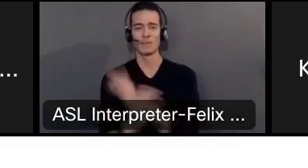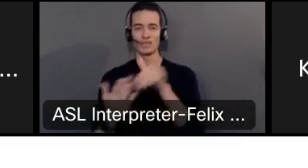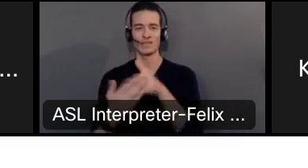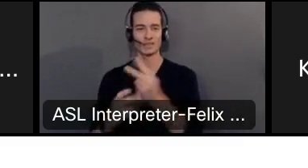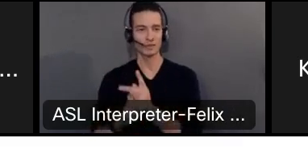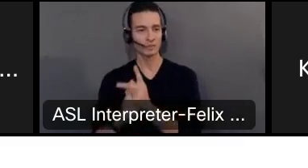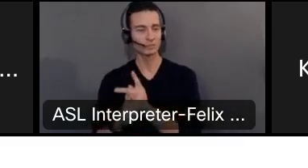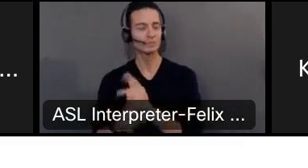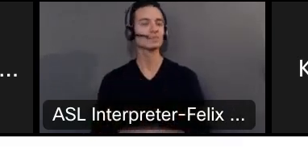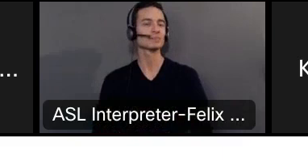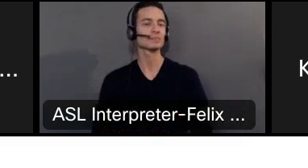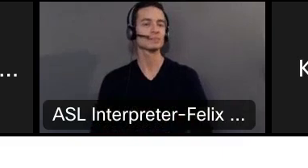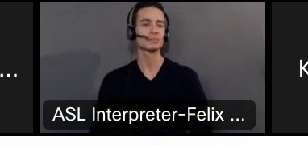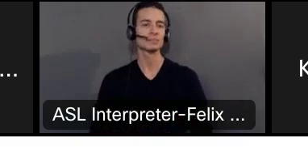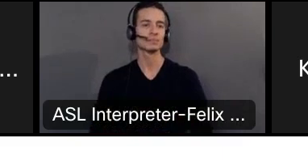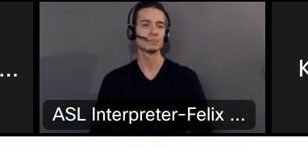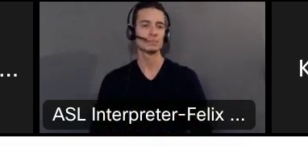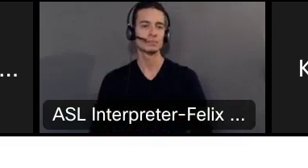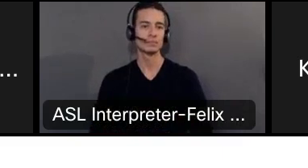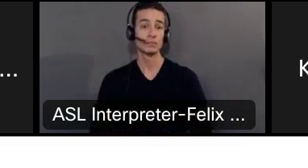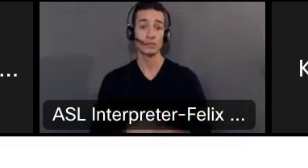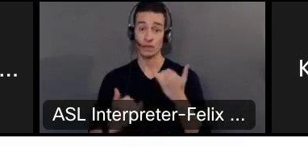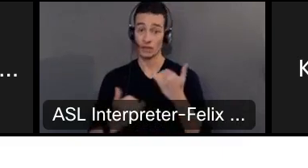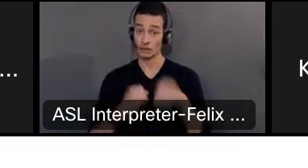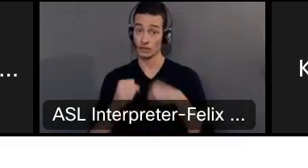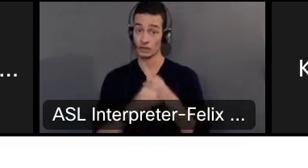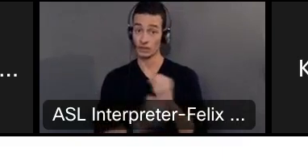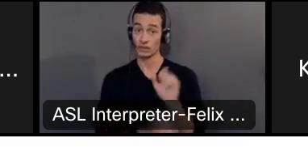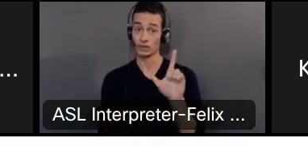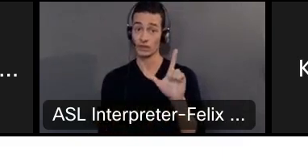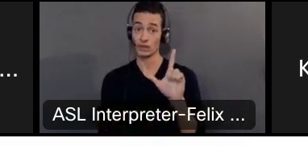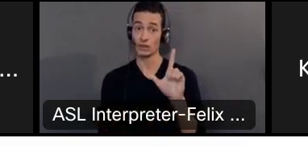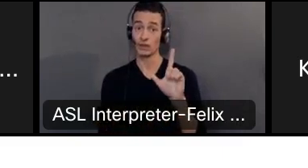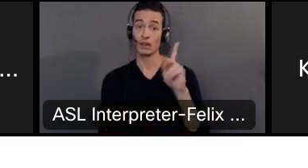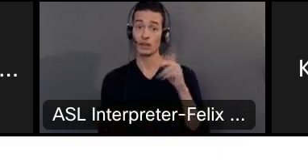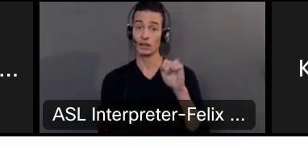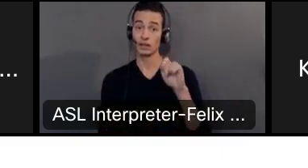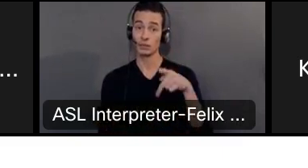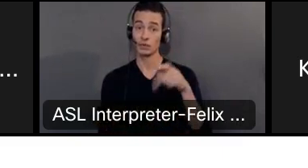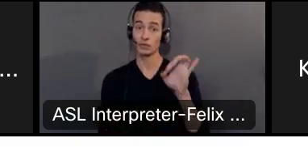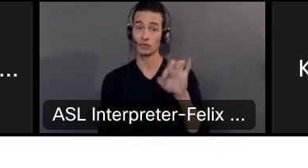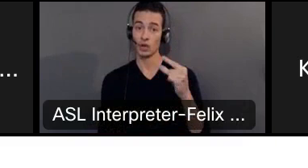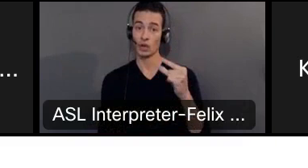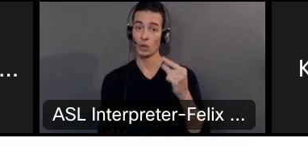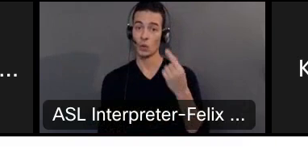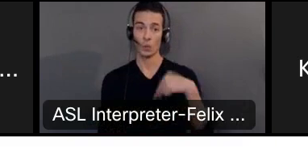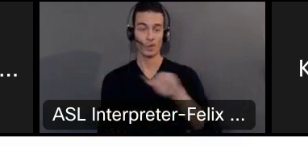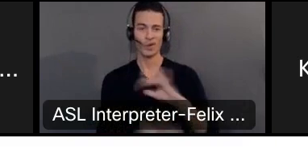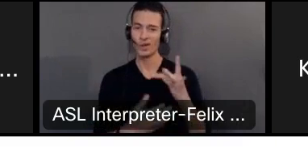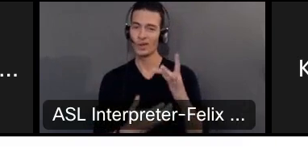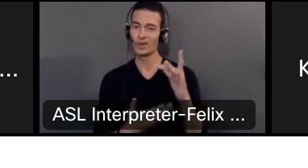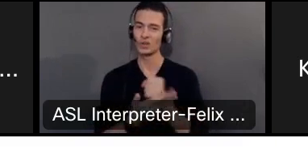This year leapfrog we have earned a score of a for the spring and the fall of 2022.